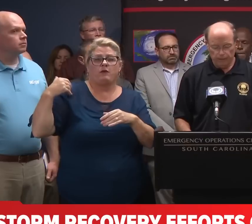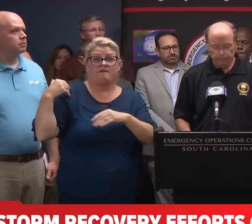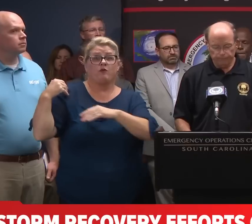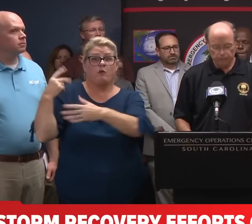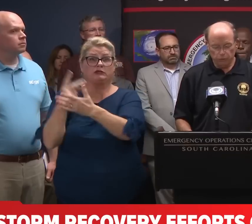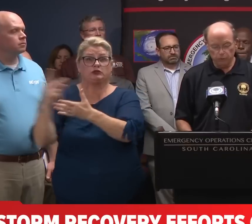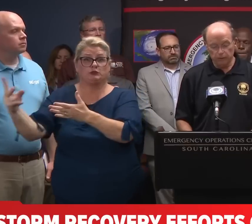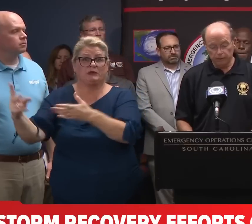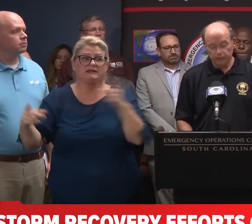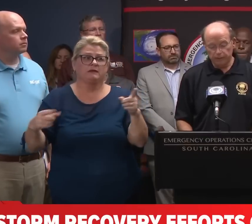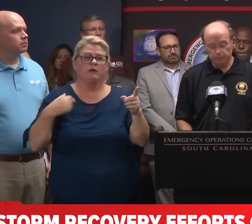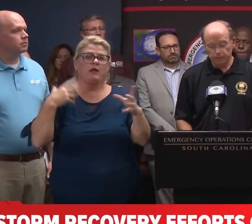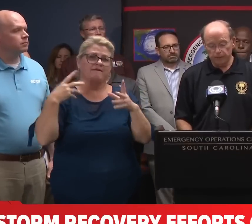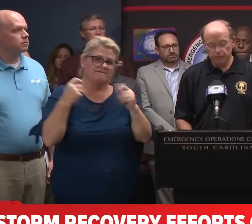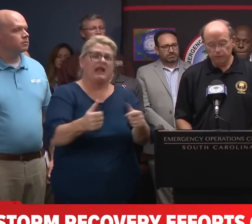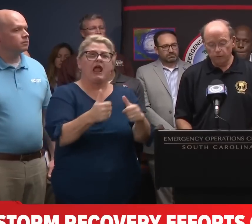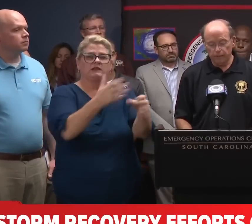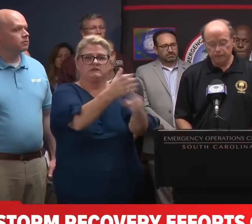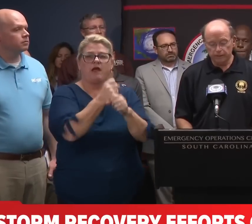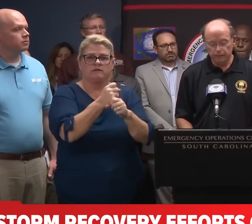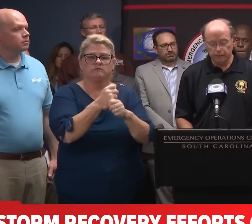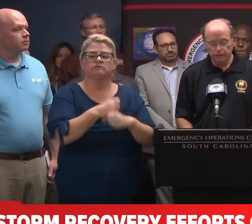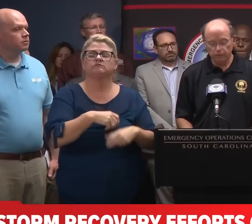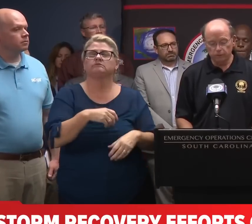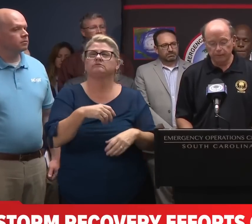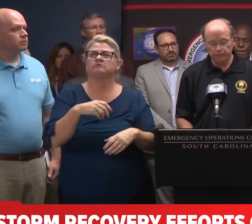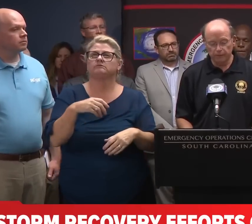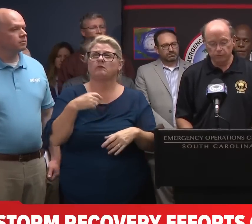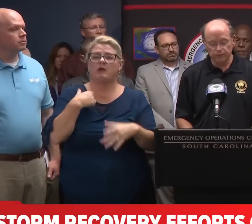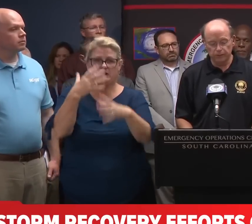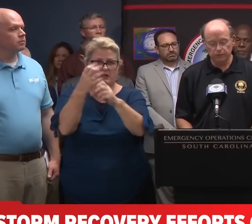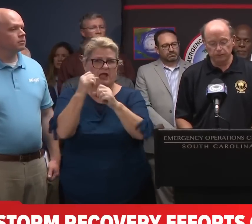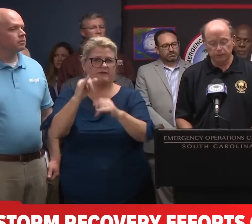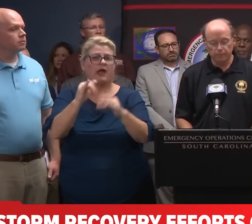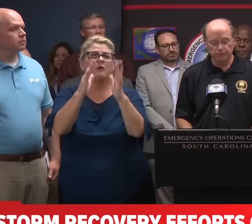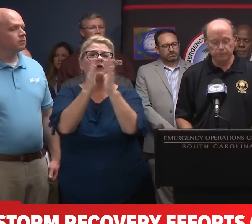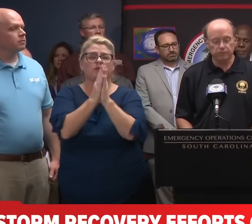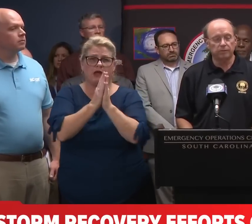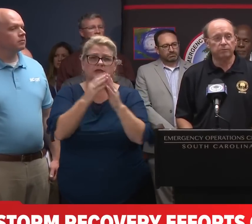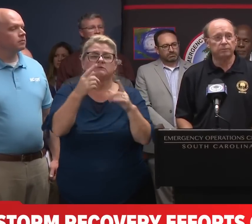Um Accordingly, the expedited request uh was based on residential damages re